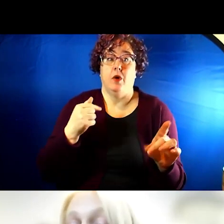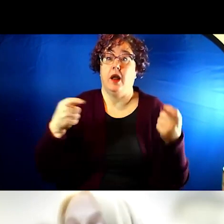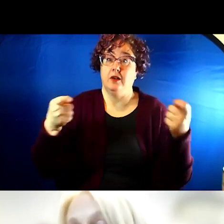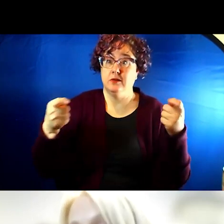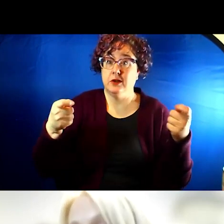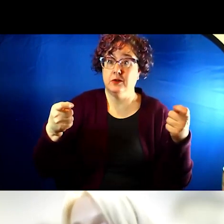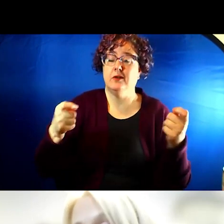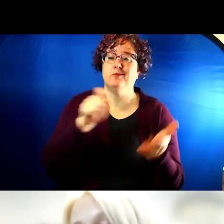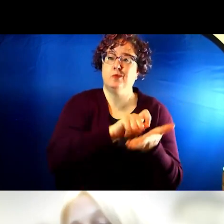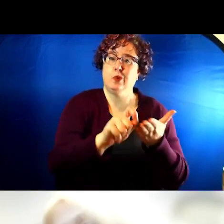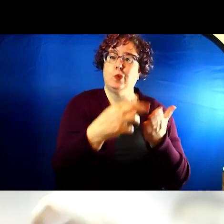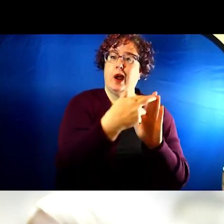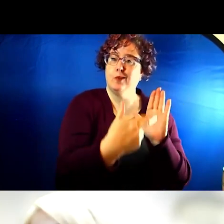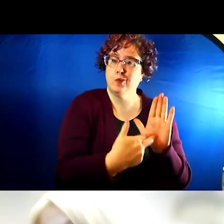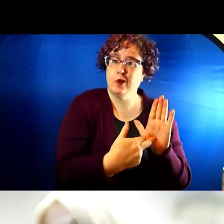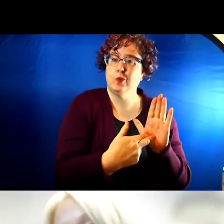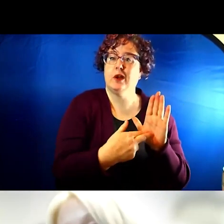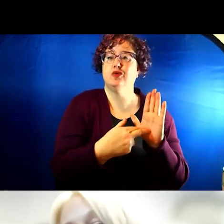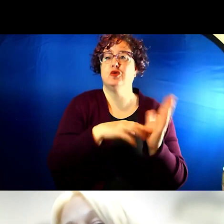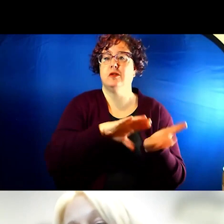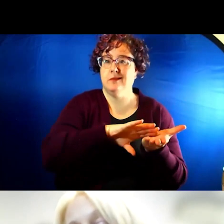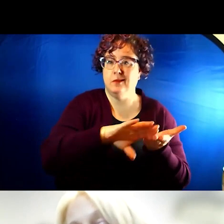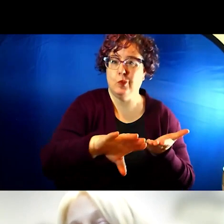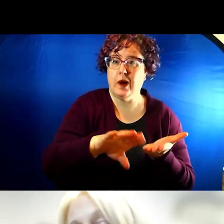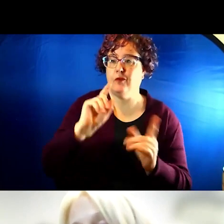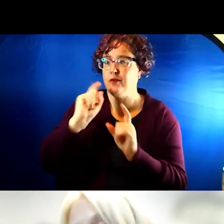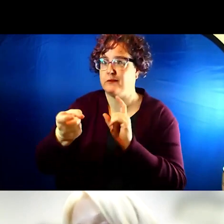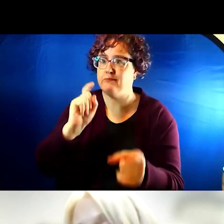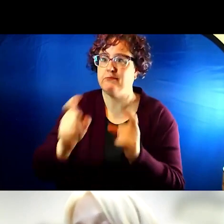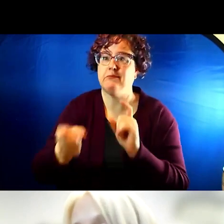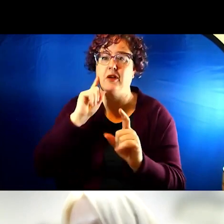THE REGULATION AND ISSUE WAIVERS FOR PROVIDERS AND OVERSEE THE